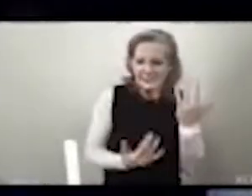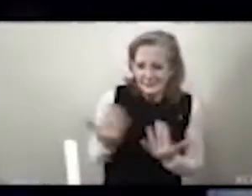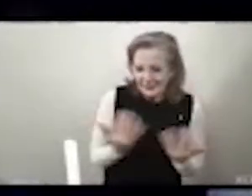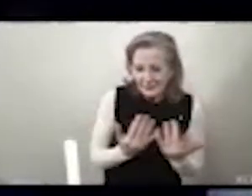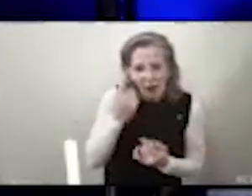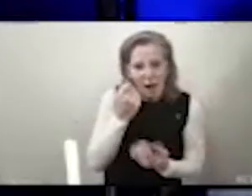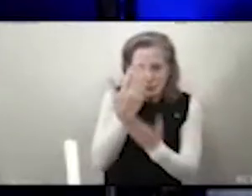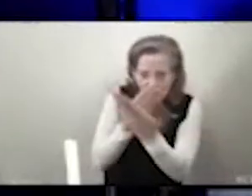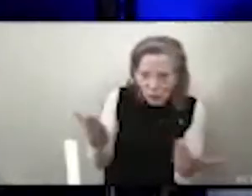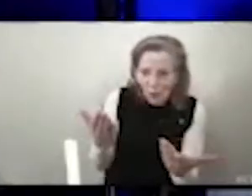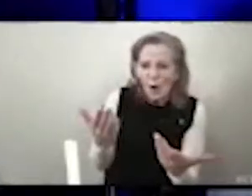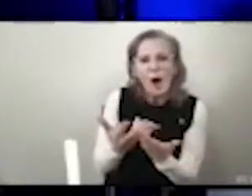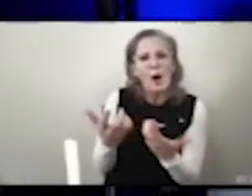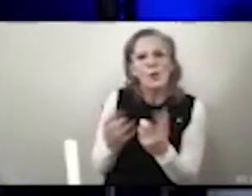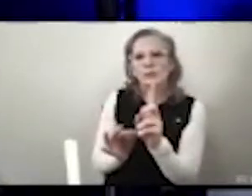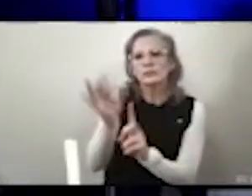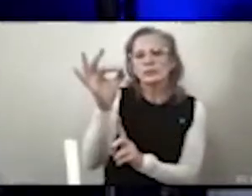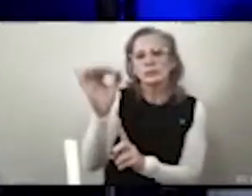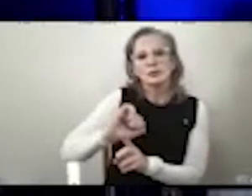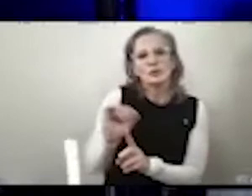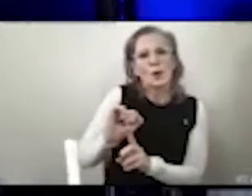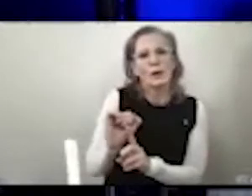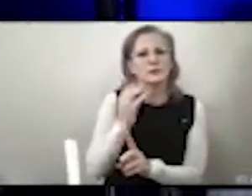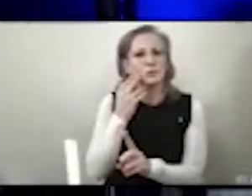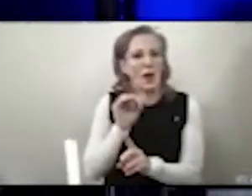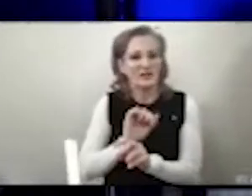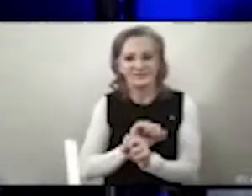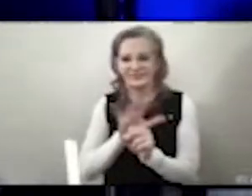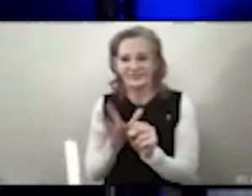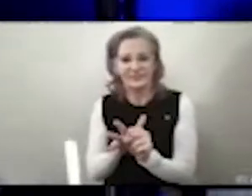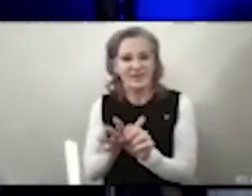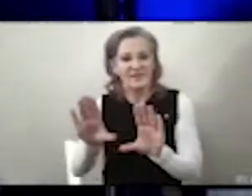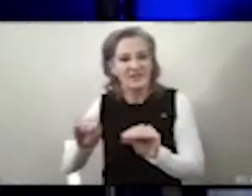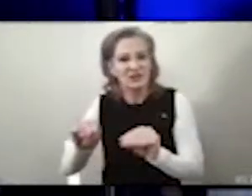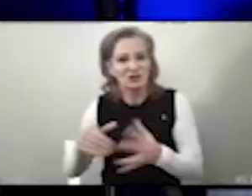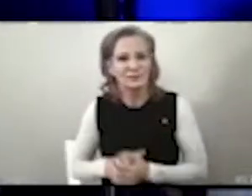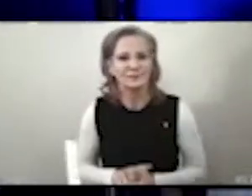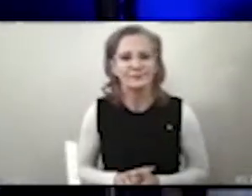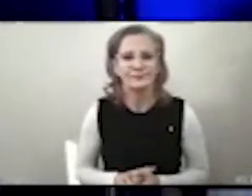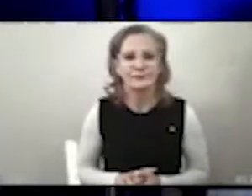I'll talk briefly about the Commission's core themes and then I'll highlight our key recommendations.